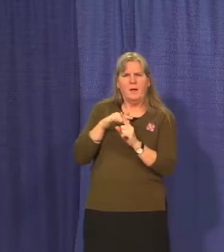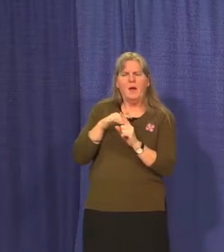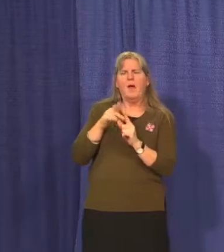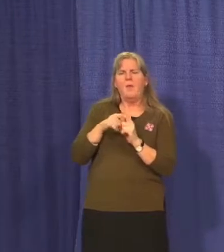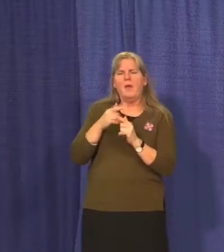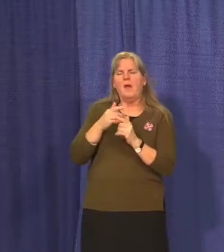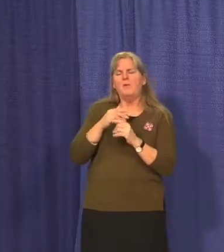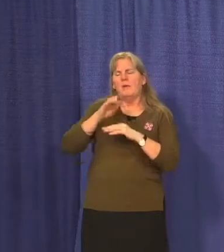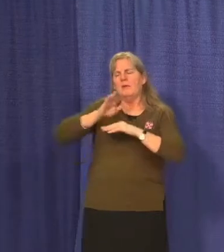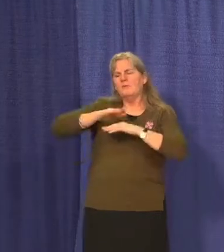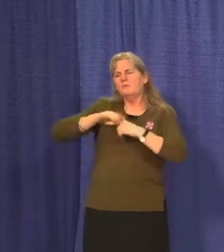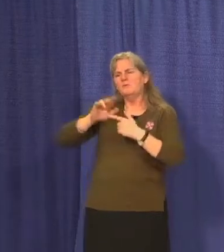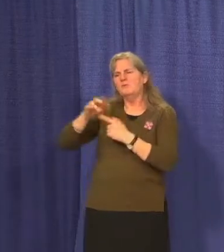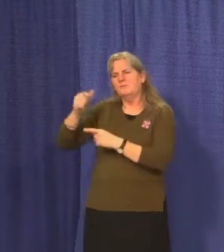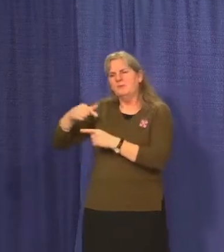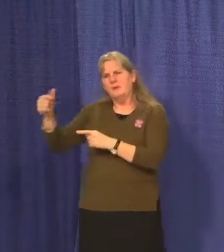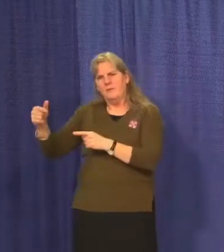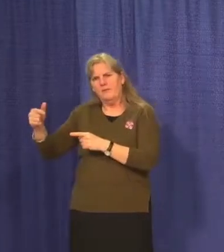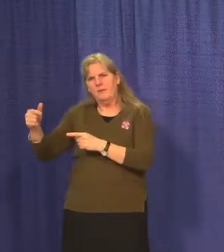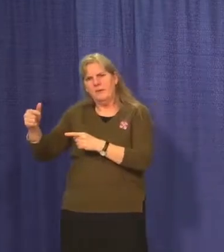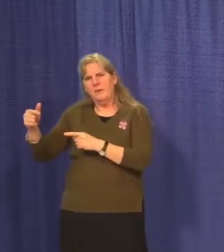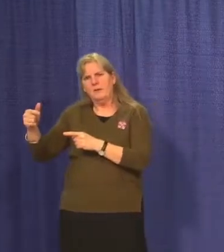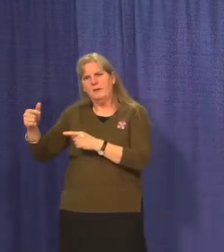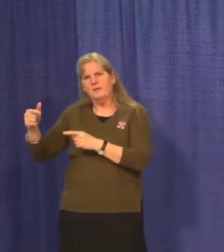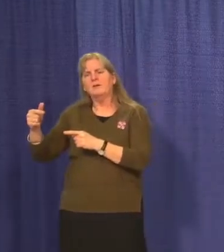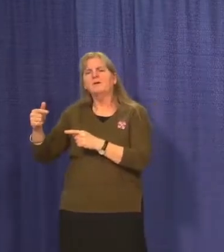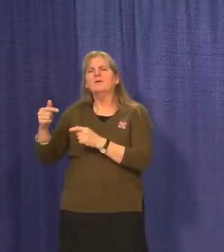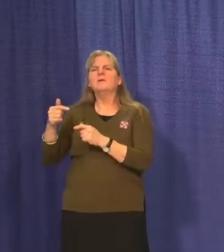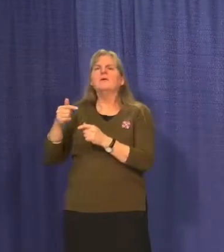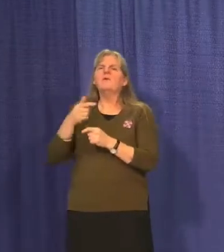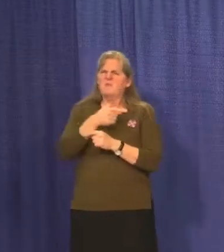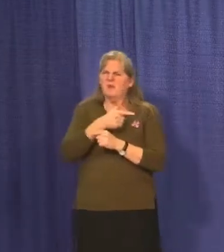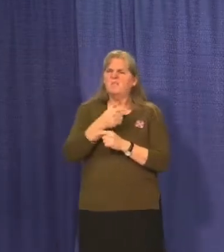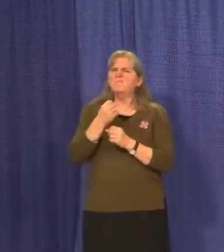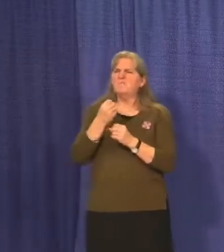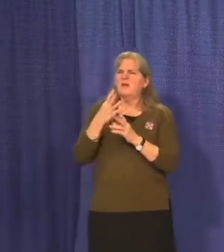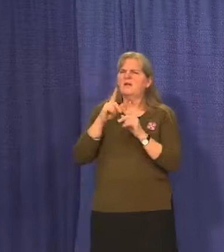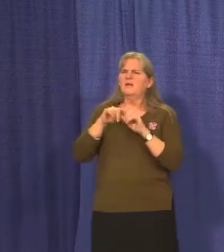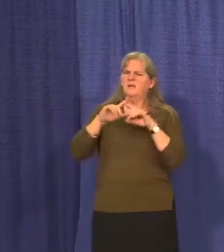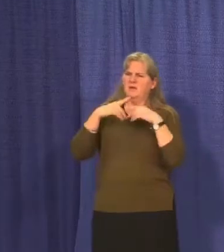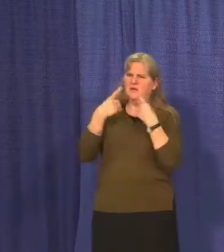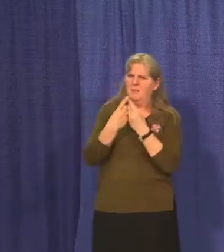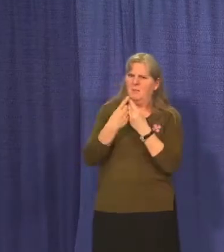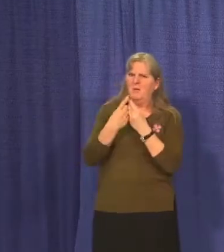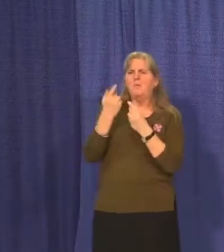our government through my team. We are already working though with multiple departments to